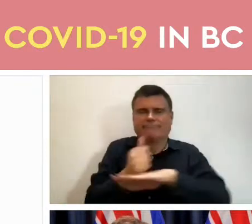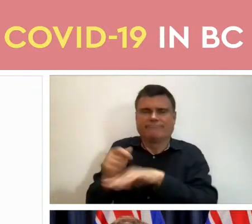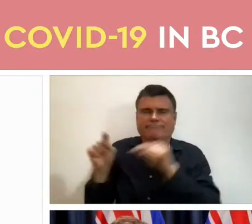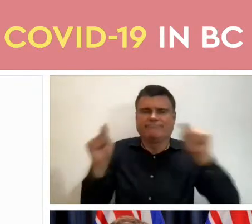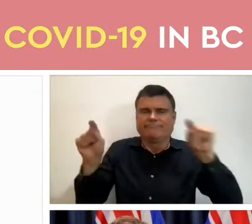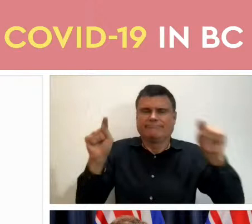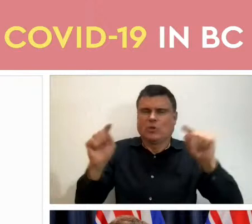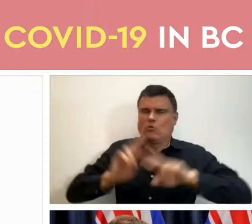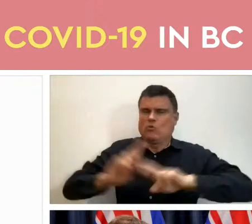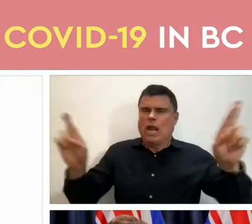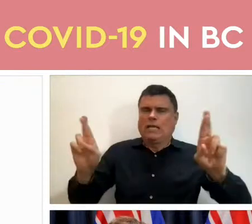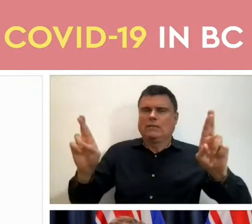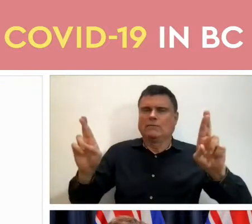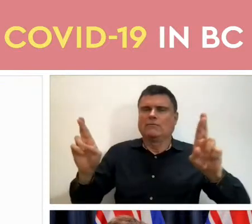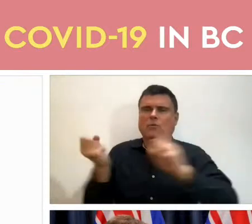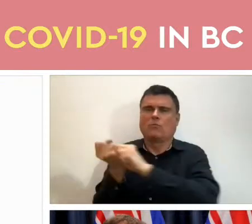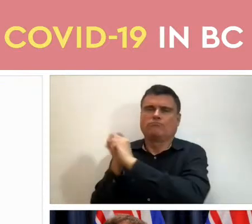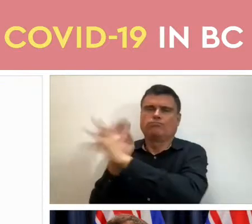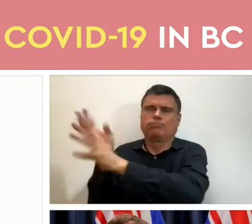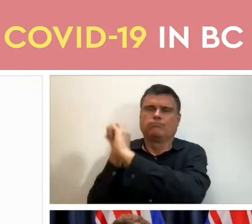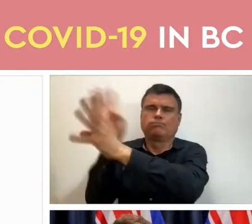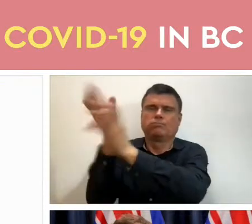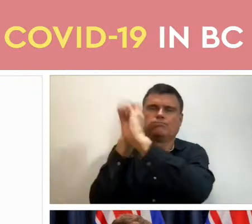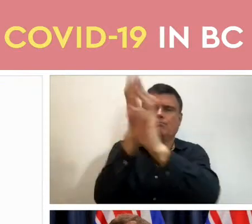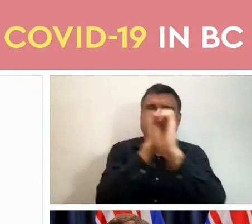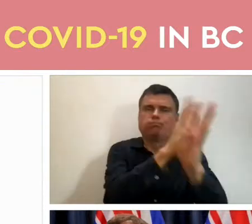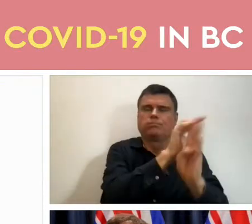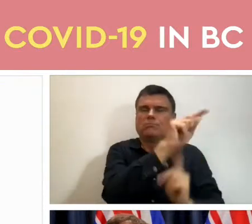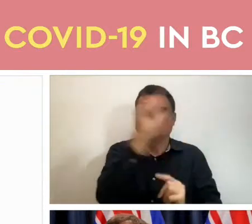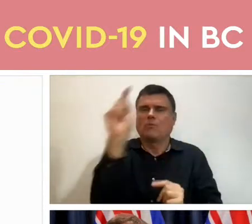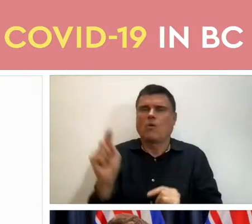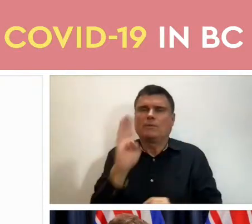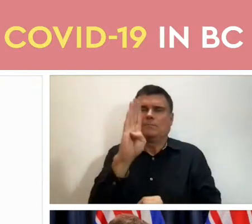successful. Just to put in con 2EBG9 what's